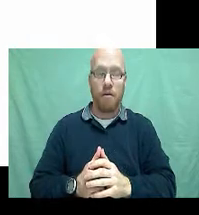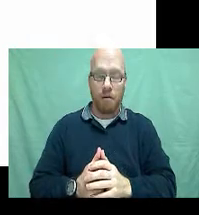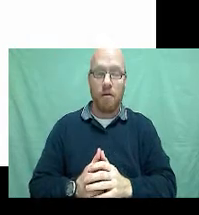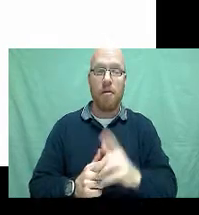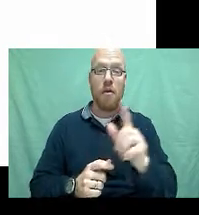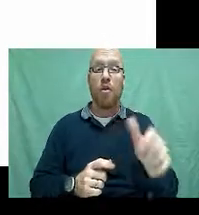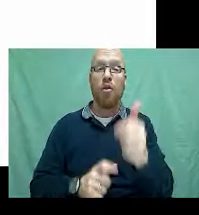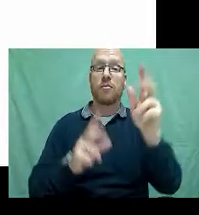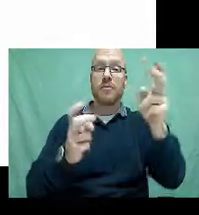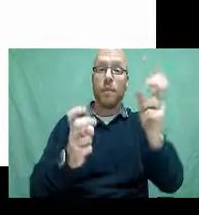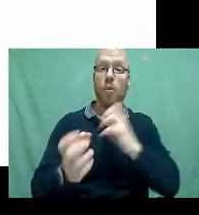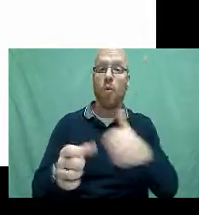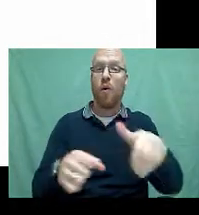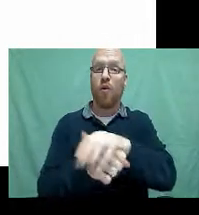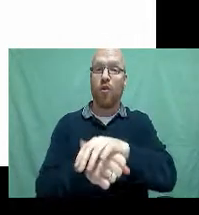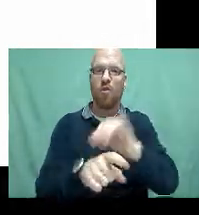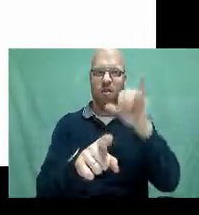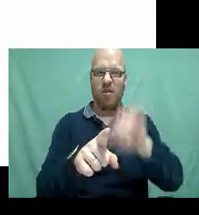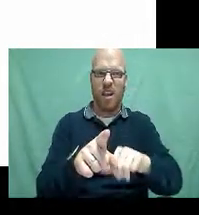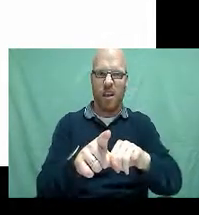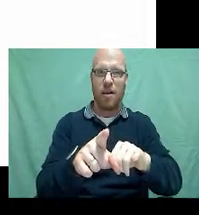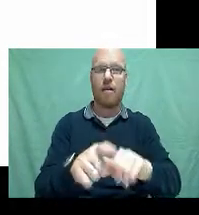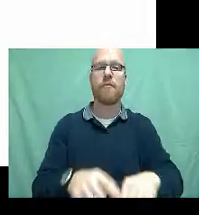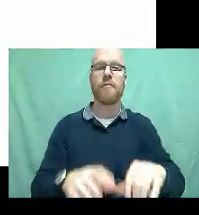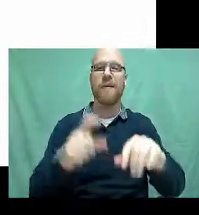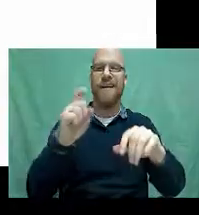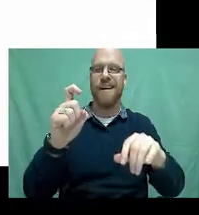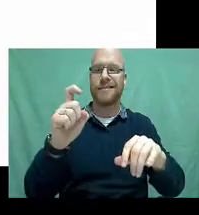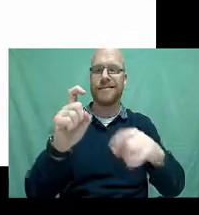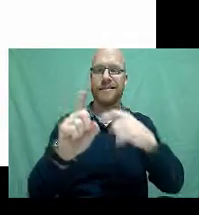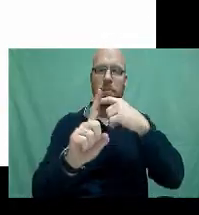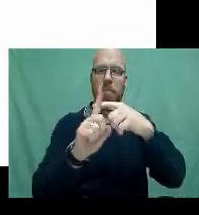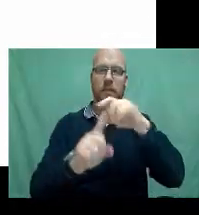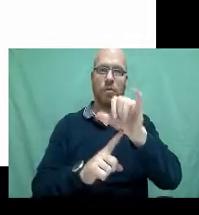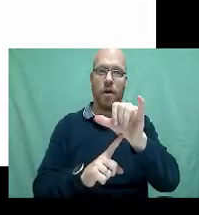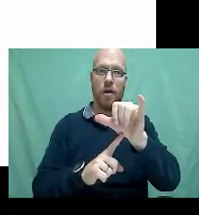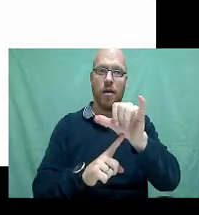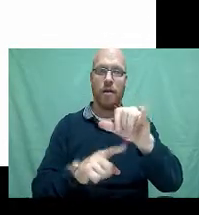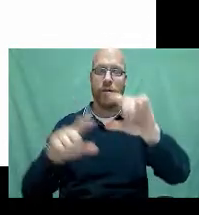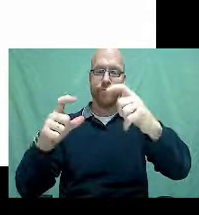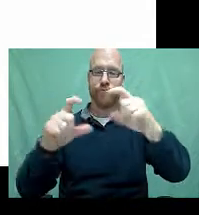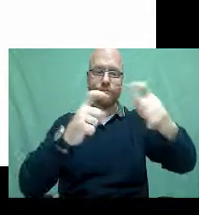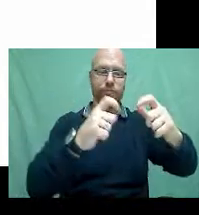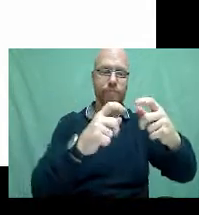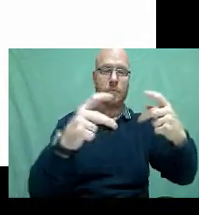it's a topic I've covered in the past or in other vlogs,